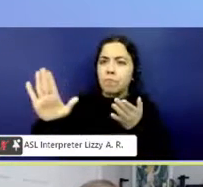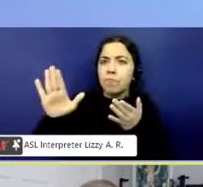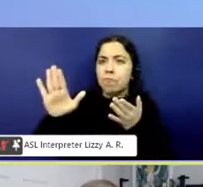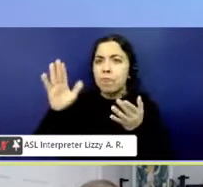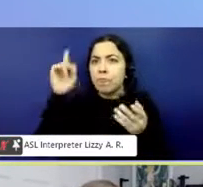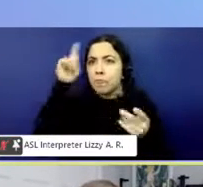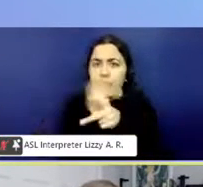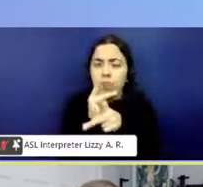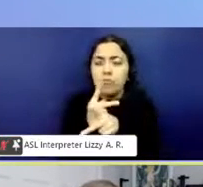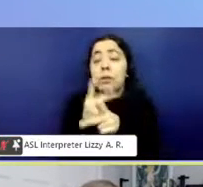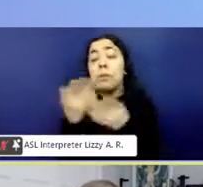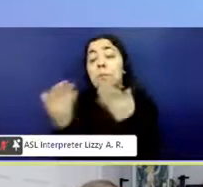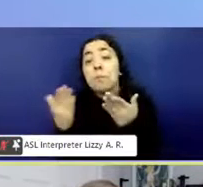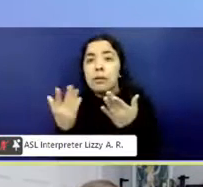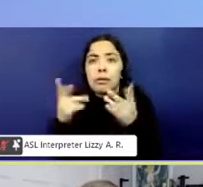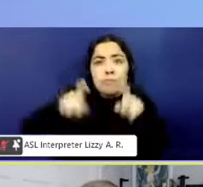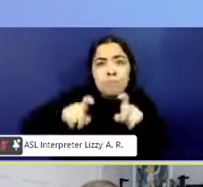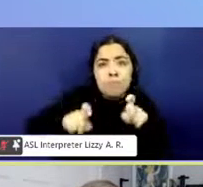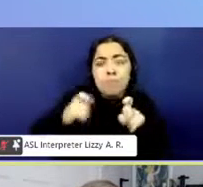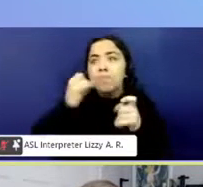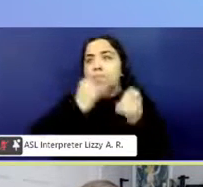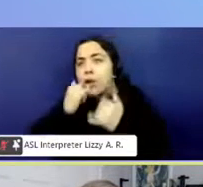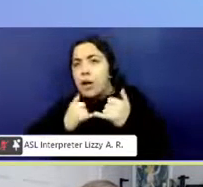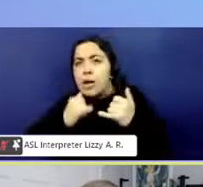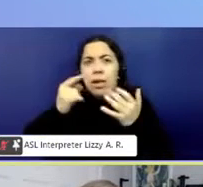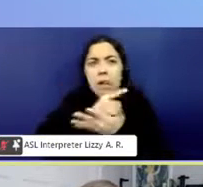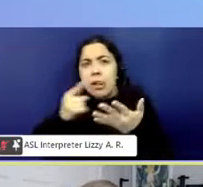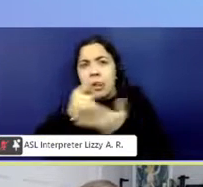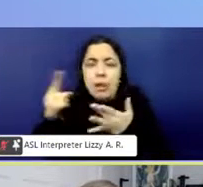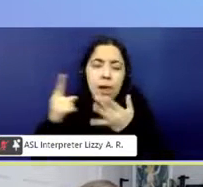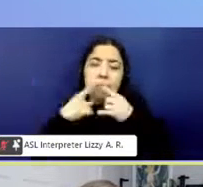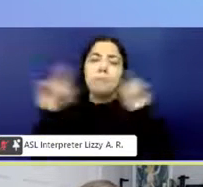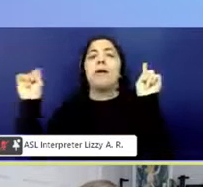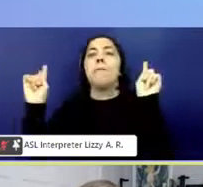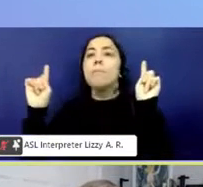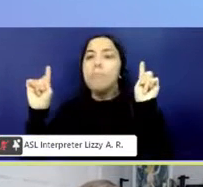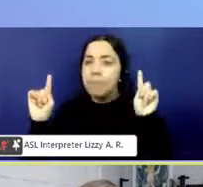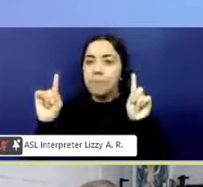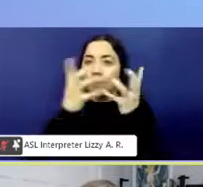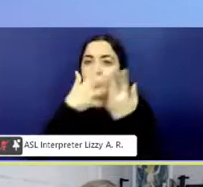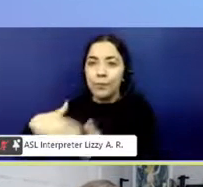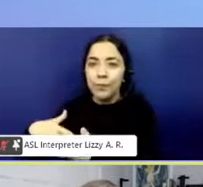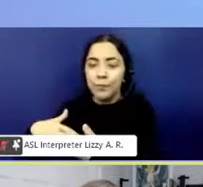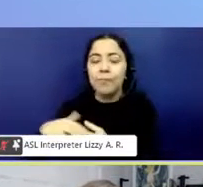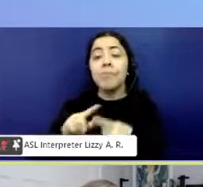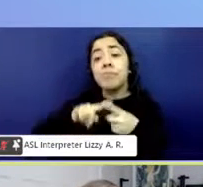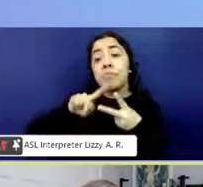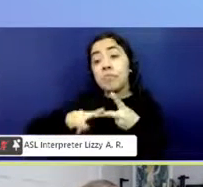learn by trial and error poking around to make something work some people learn by reading or